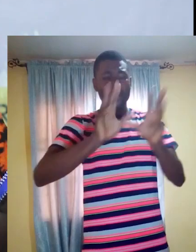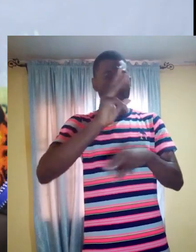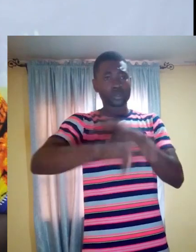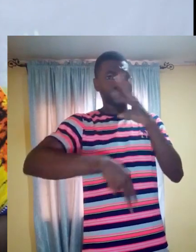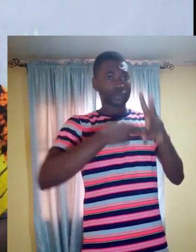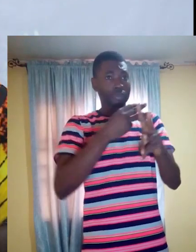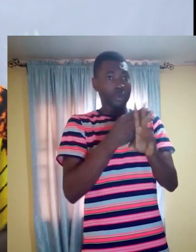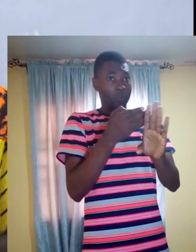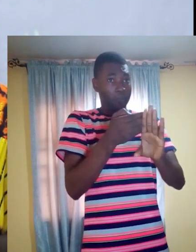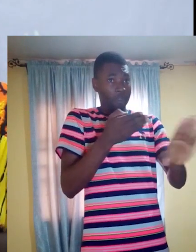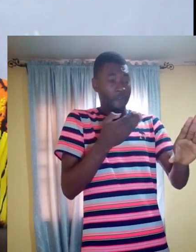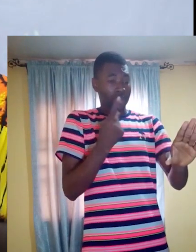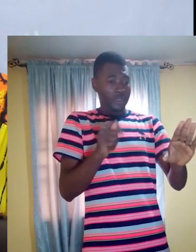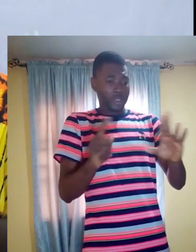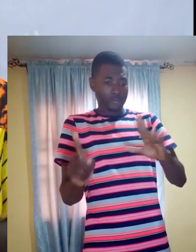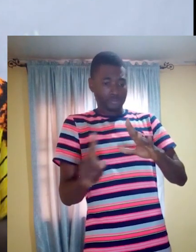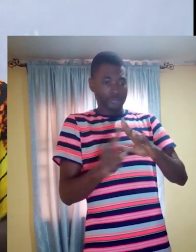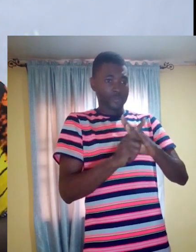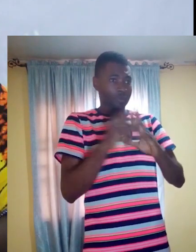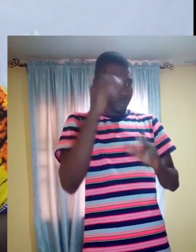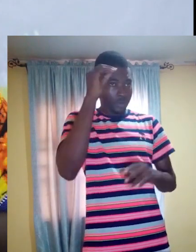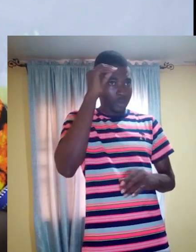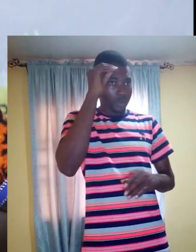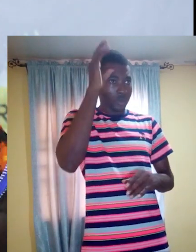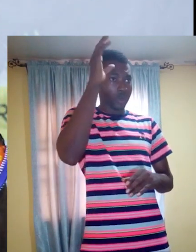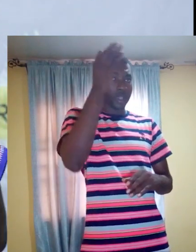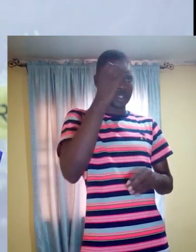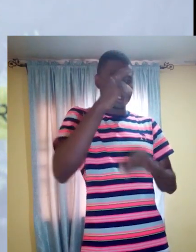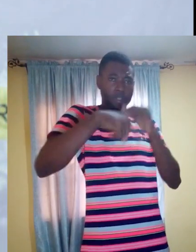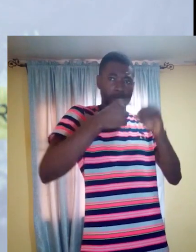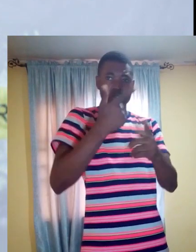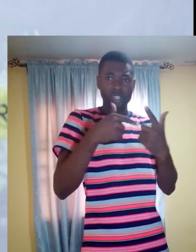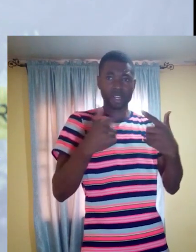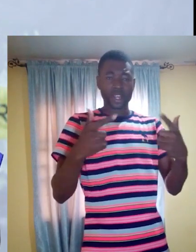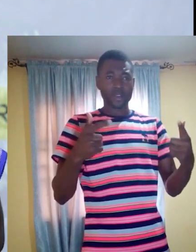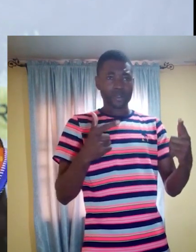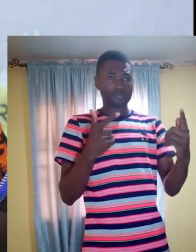The historical marginalization of Deaf people around the world prior to the evolving knowledge